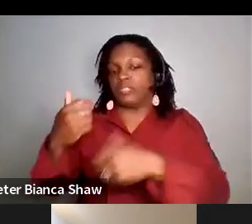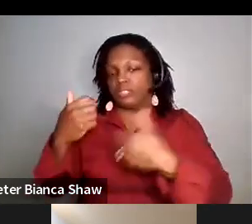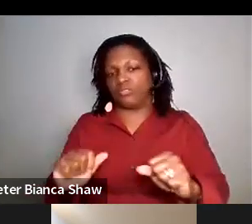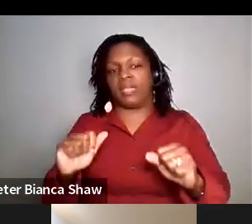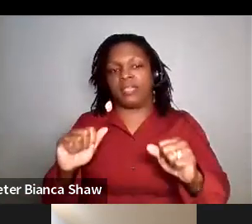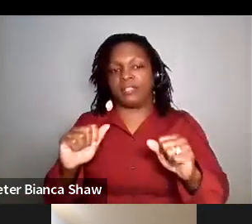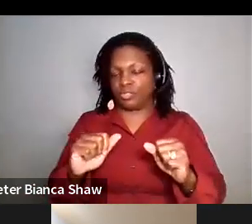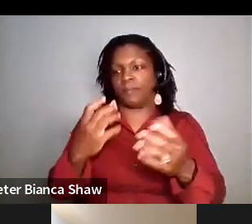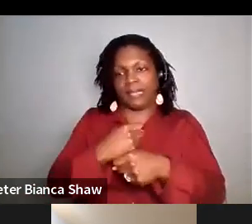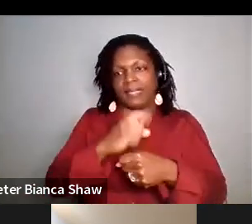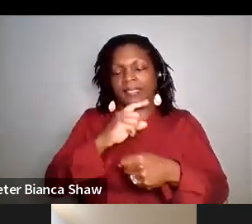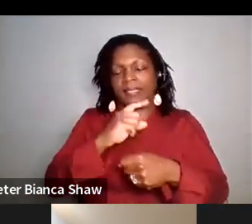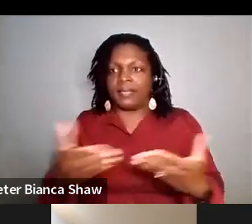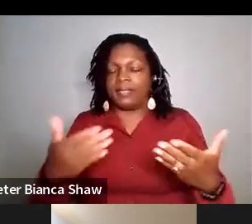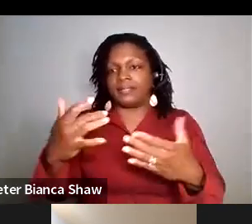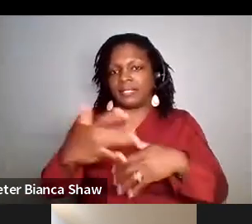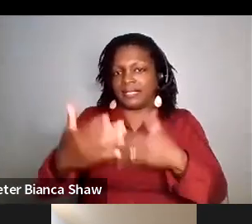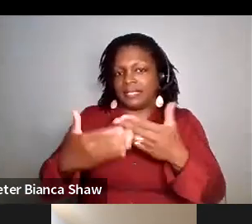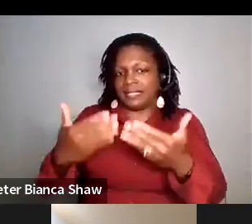I admire all of you for speaking today. God bless you,